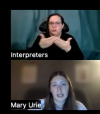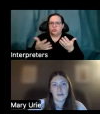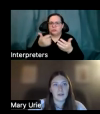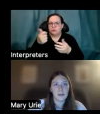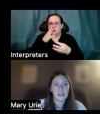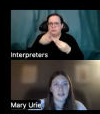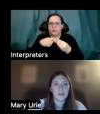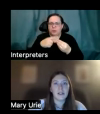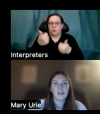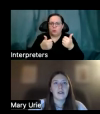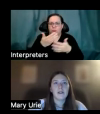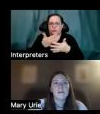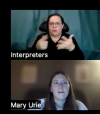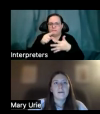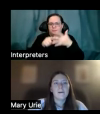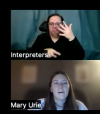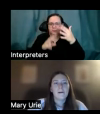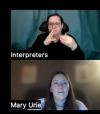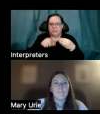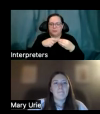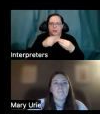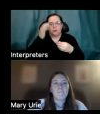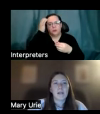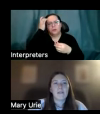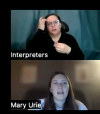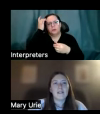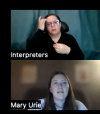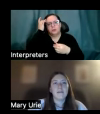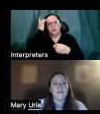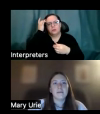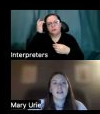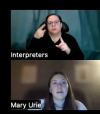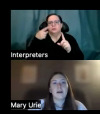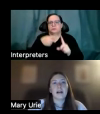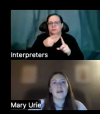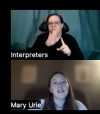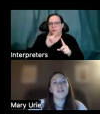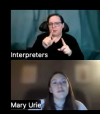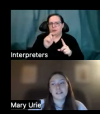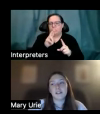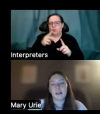item you're speaking to. And then think about how do you feel